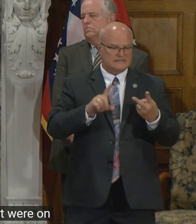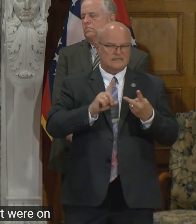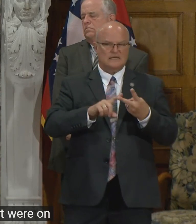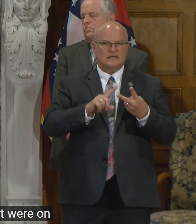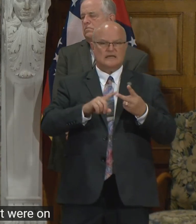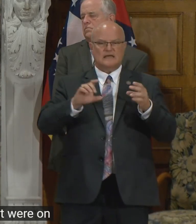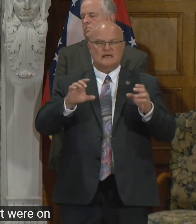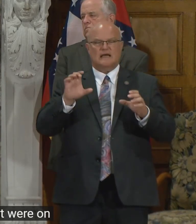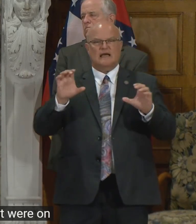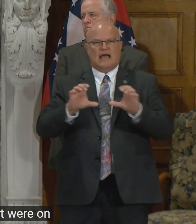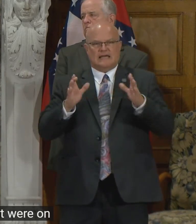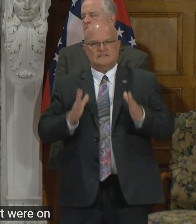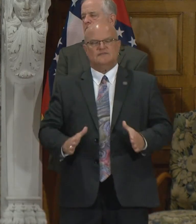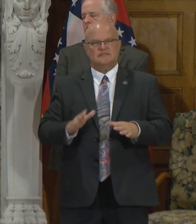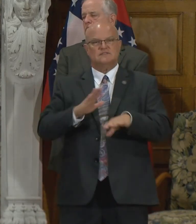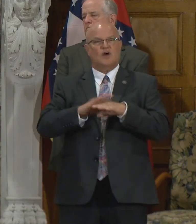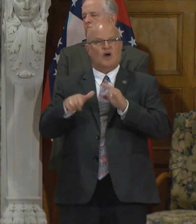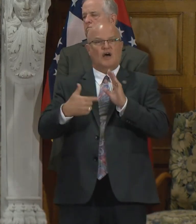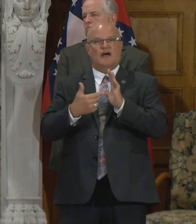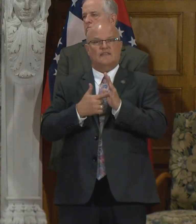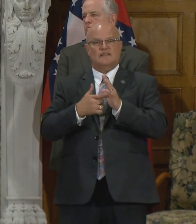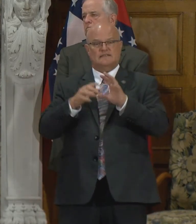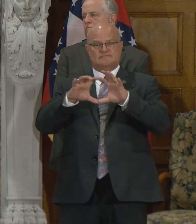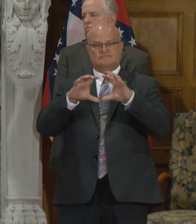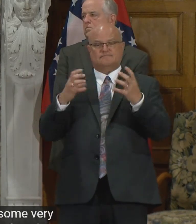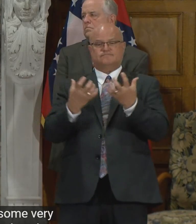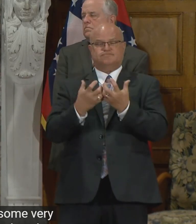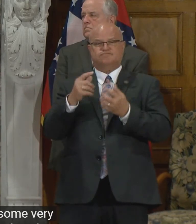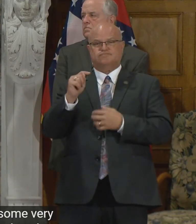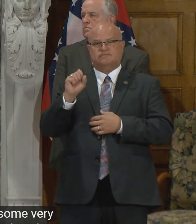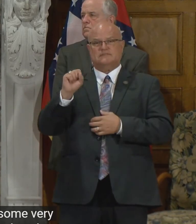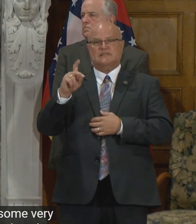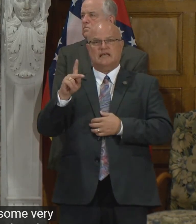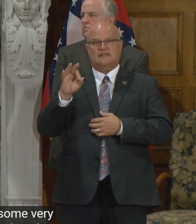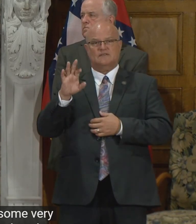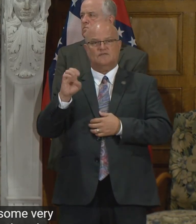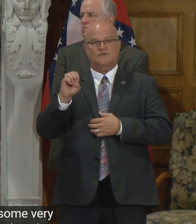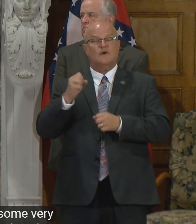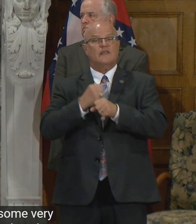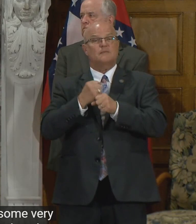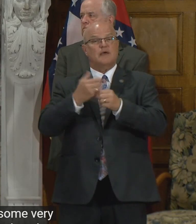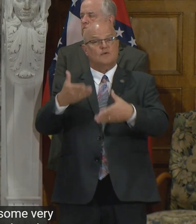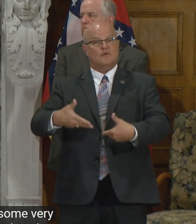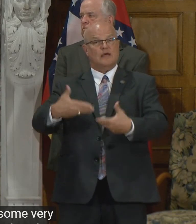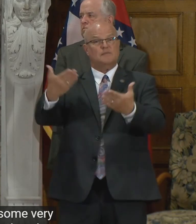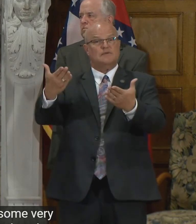that were on this task force. That made some very specific recommendations